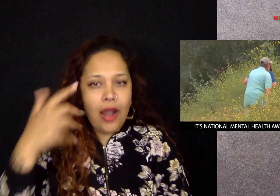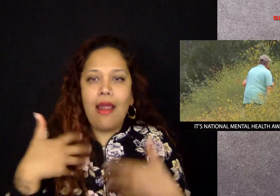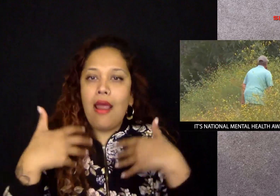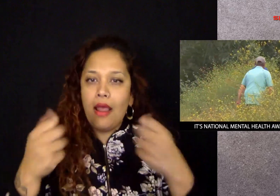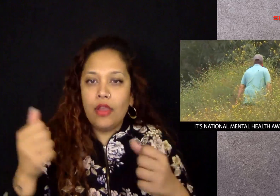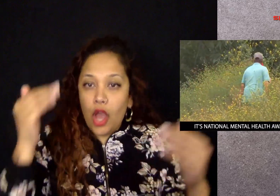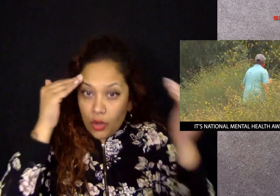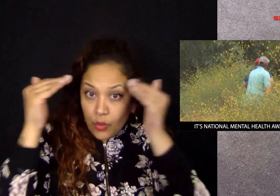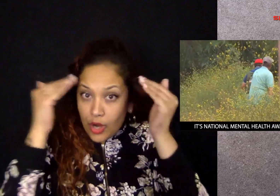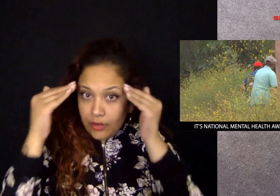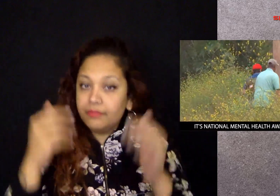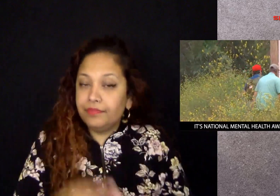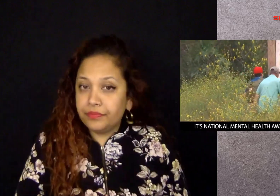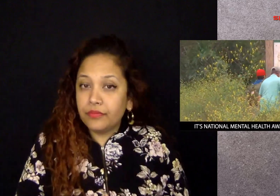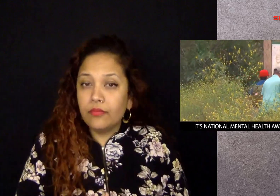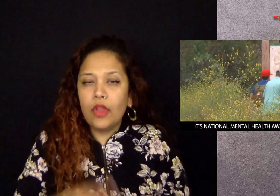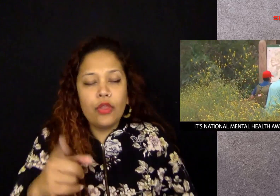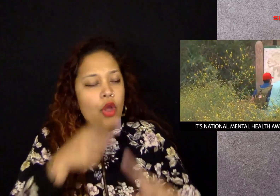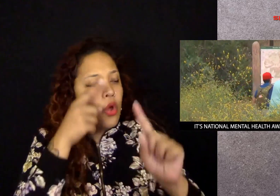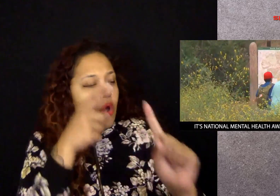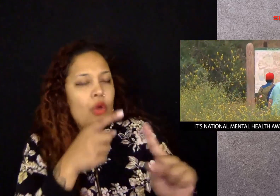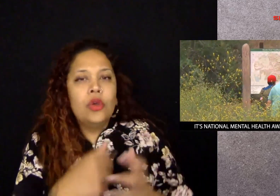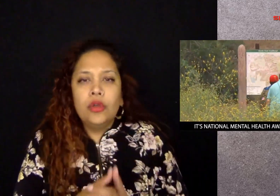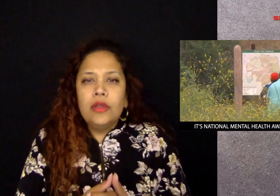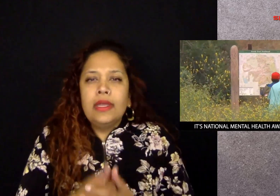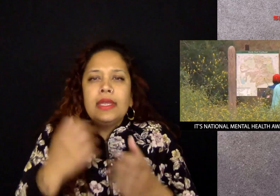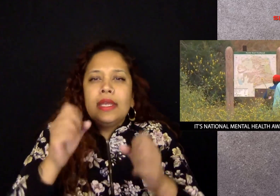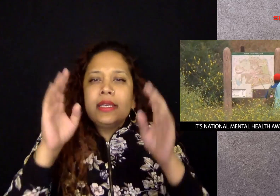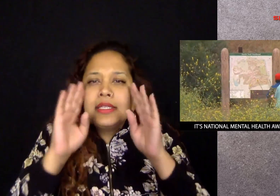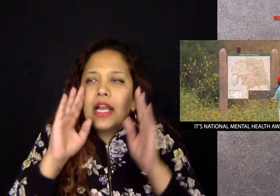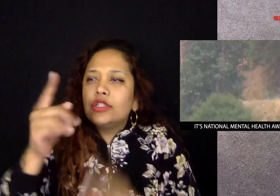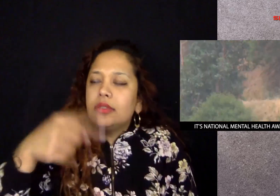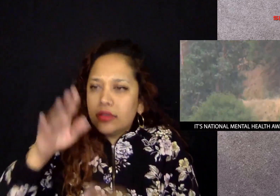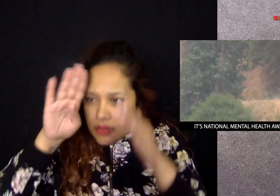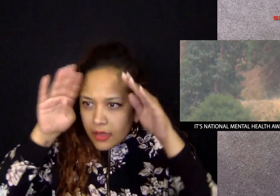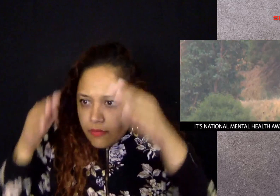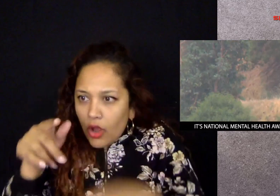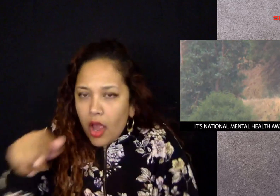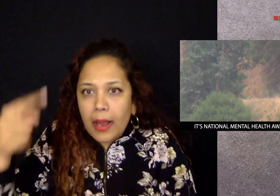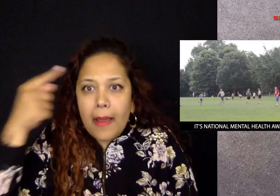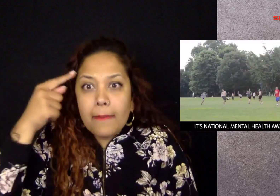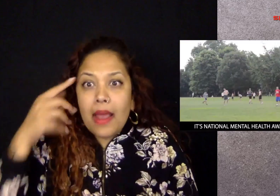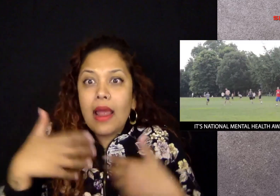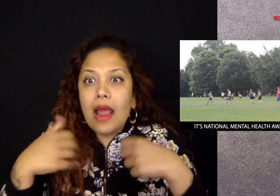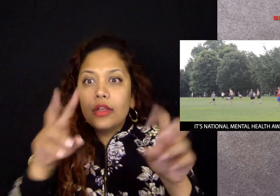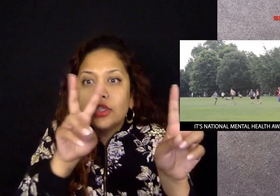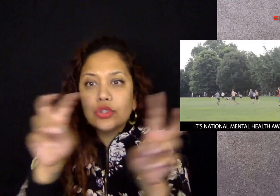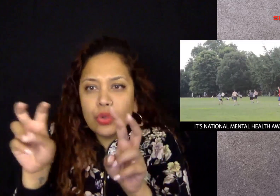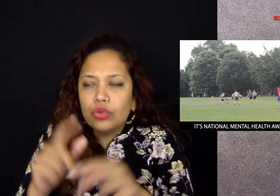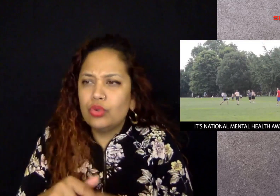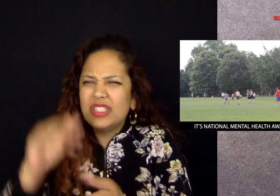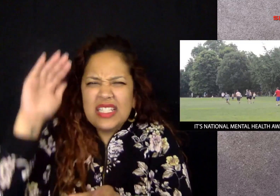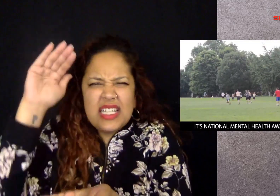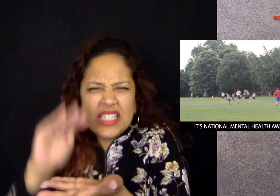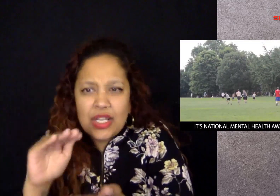May is national mental health awareness month the goal is to bring attention to mental health